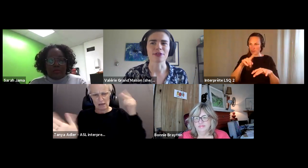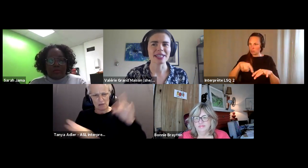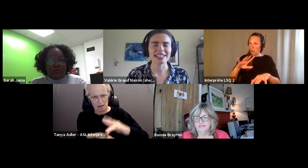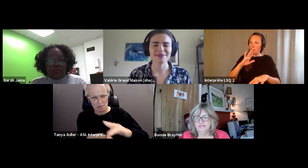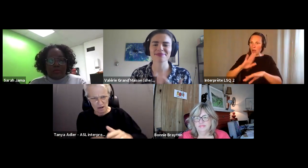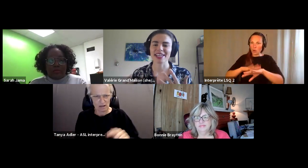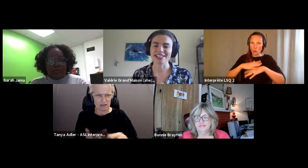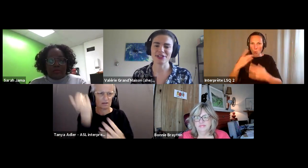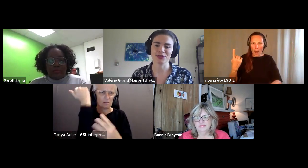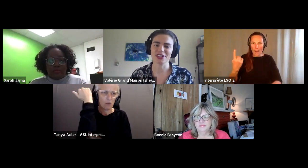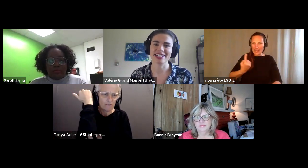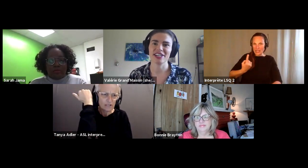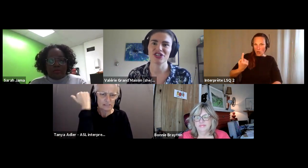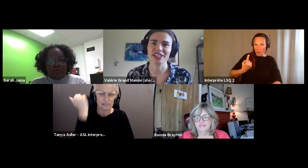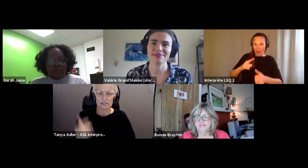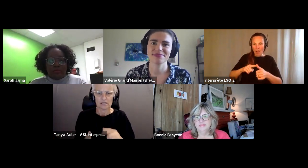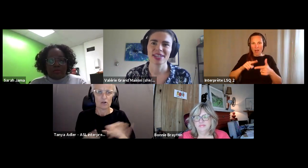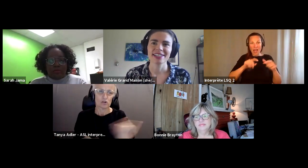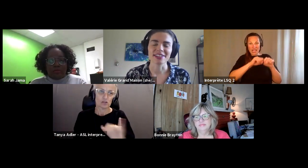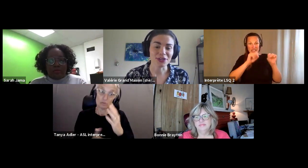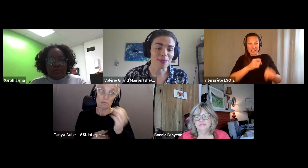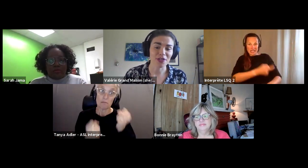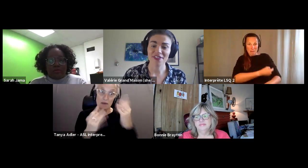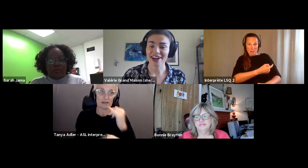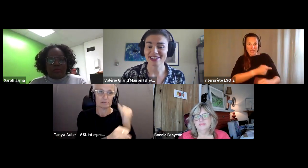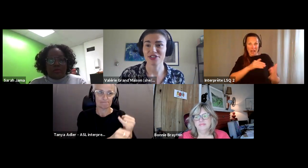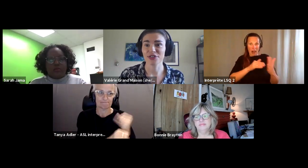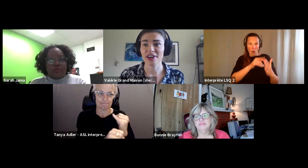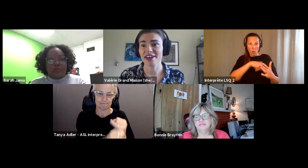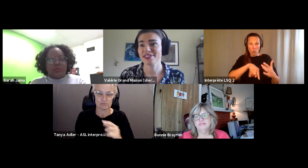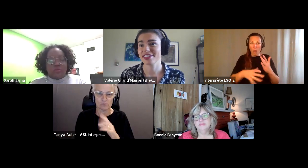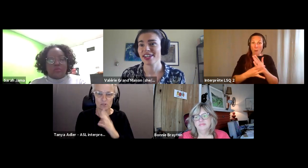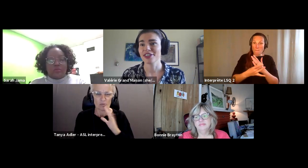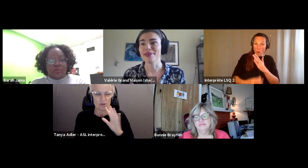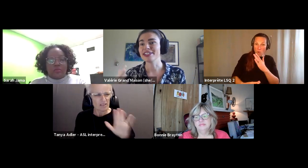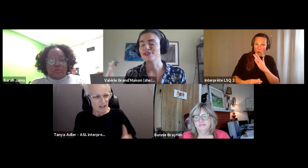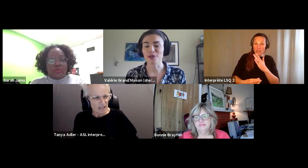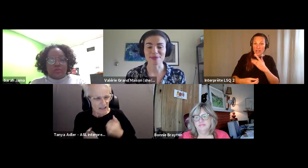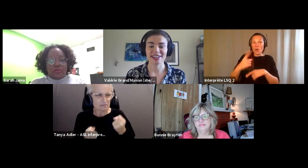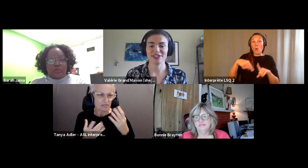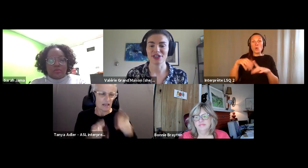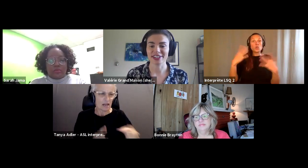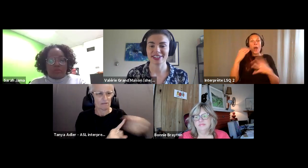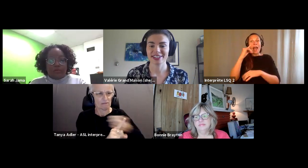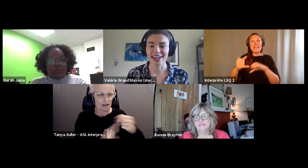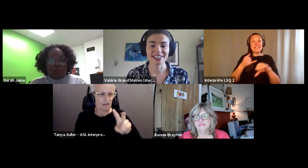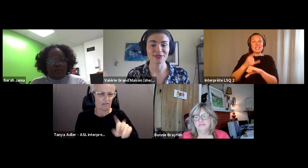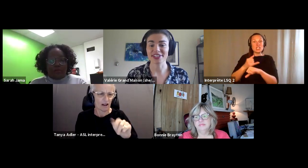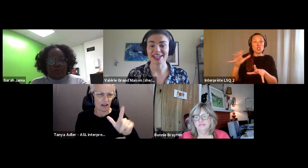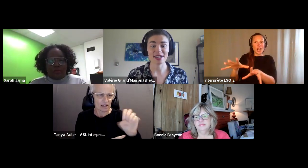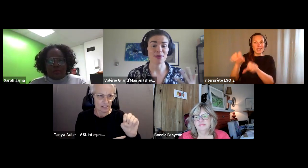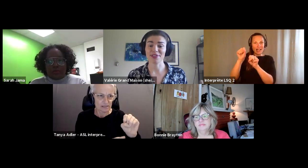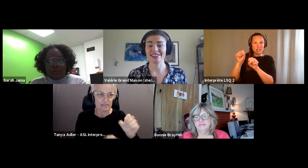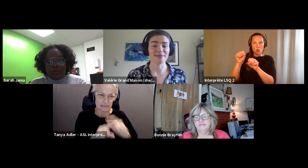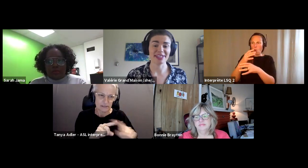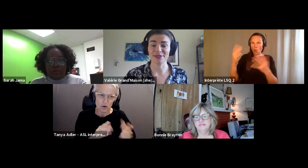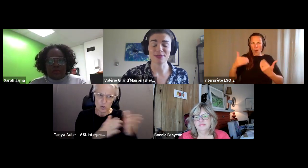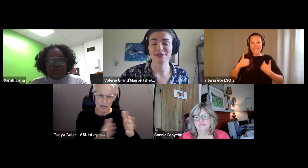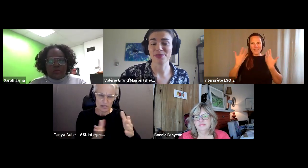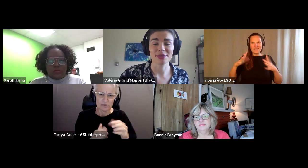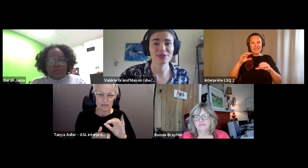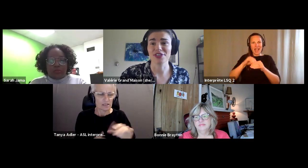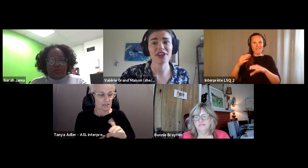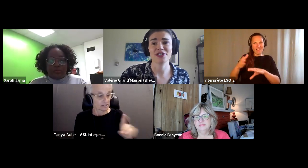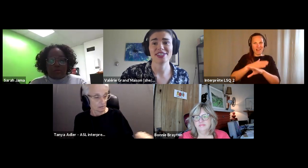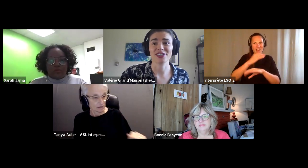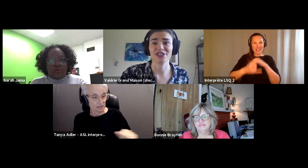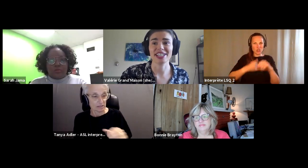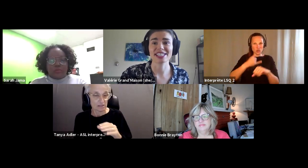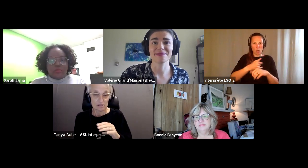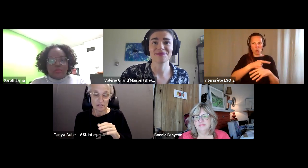Valérie Grand’Maison (she/elle): And for many institutionalization he talked about the violence in their lives in many forms that it took and he realized that both the disability women's movement was not addressing their needs.